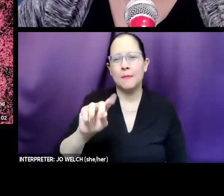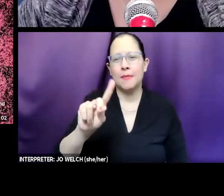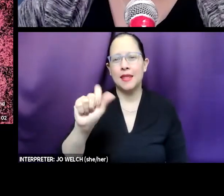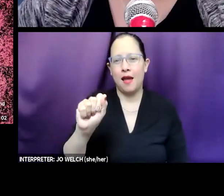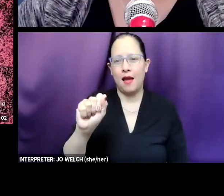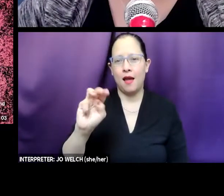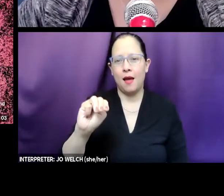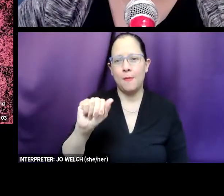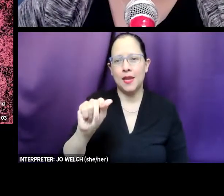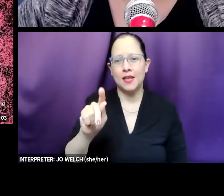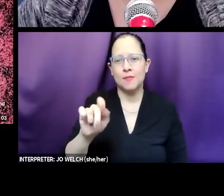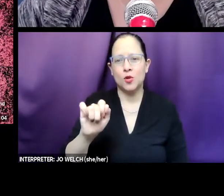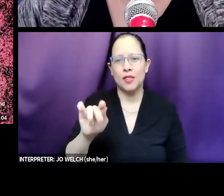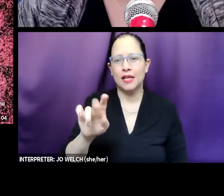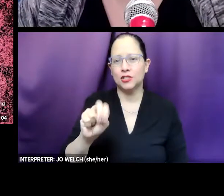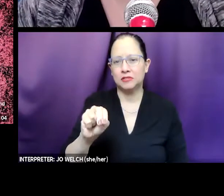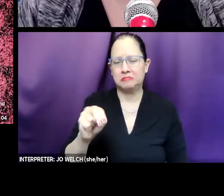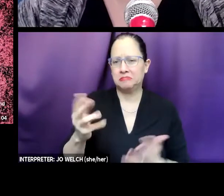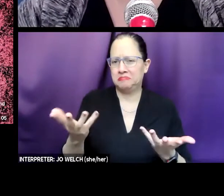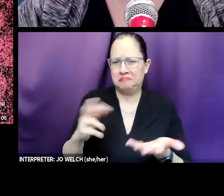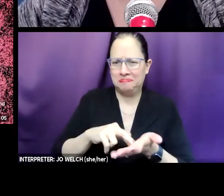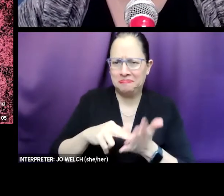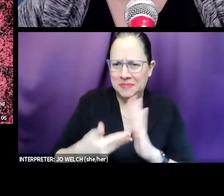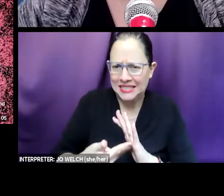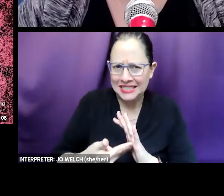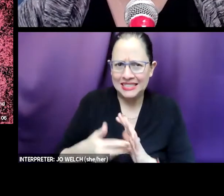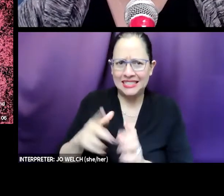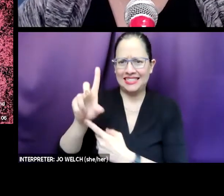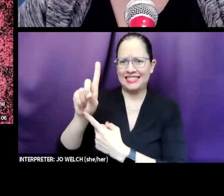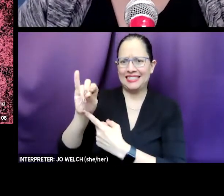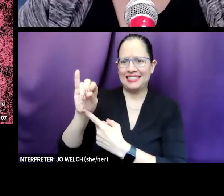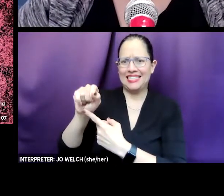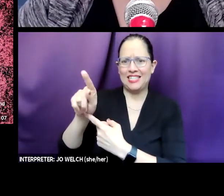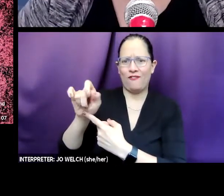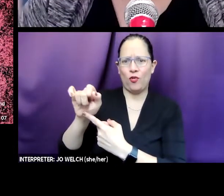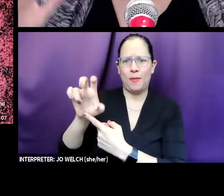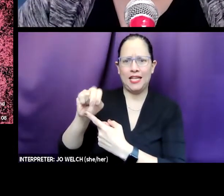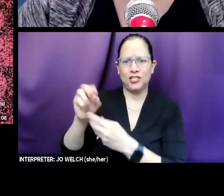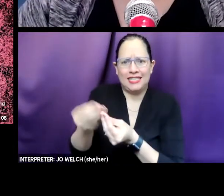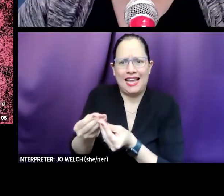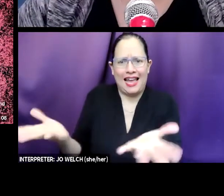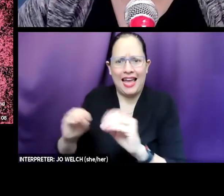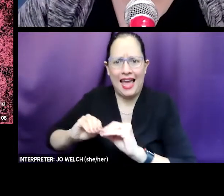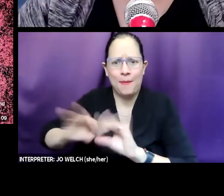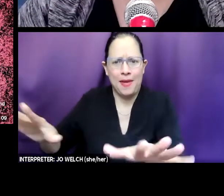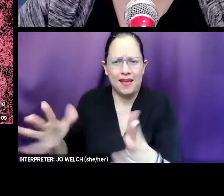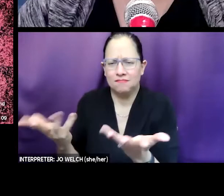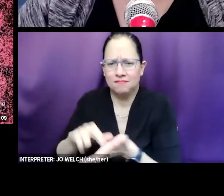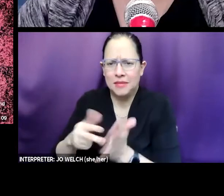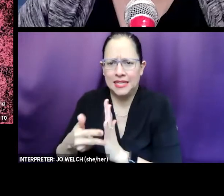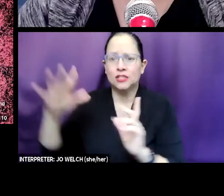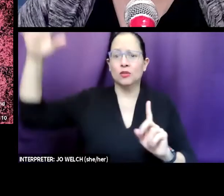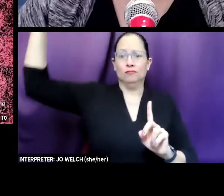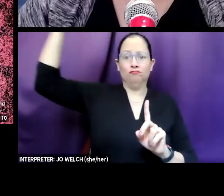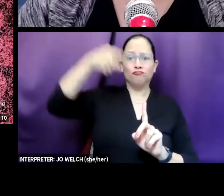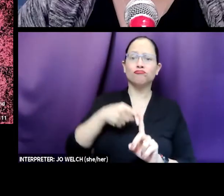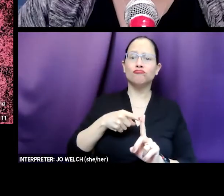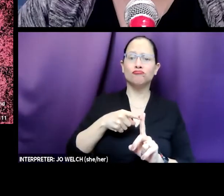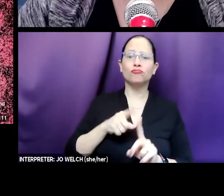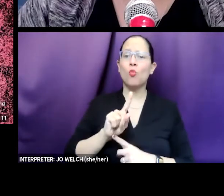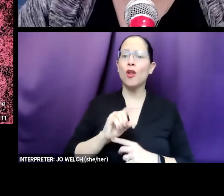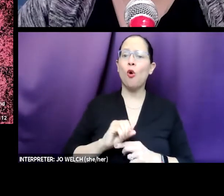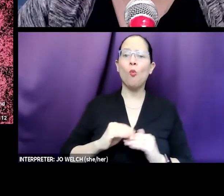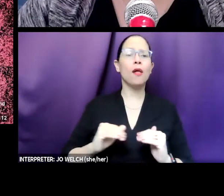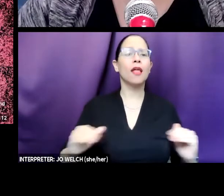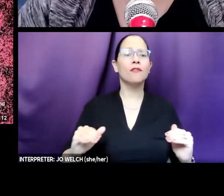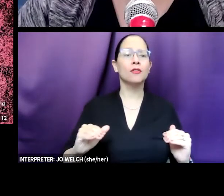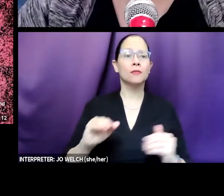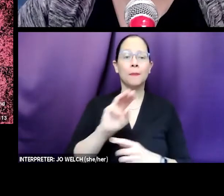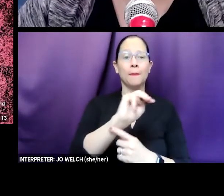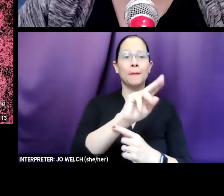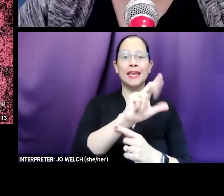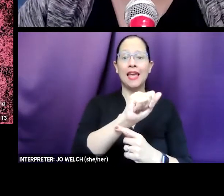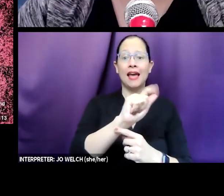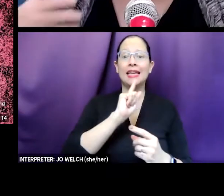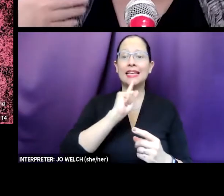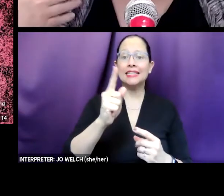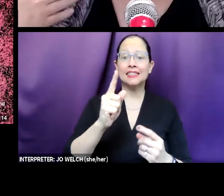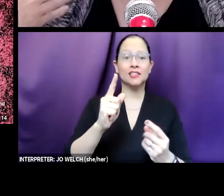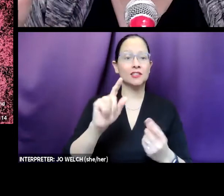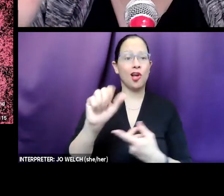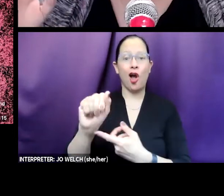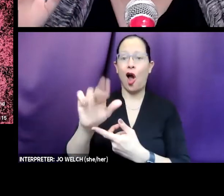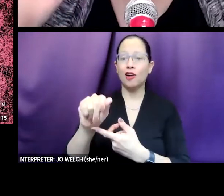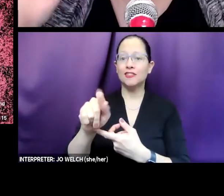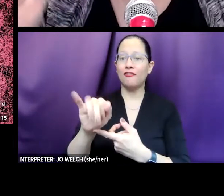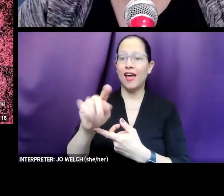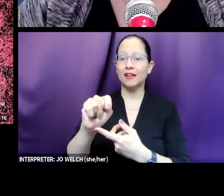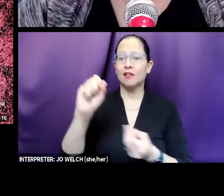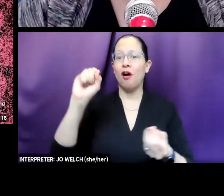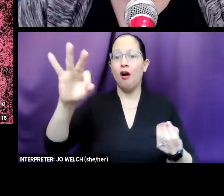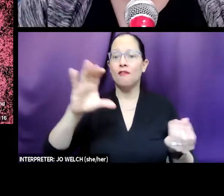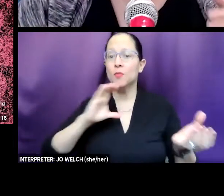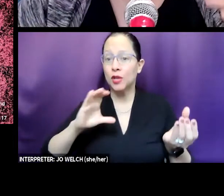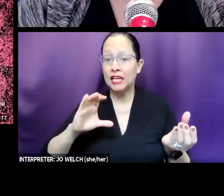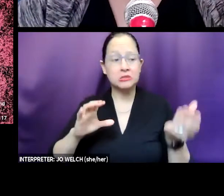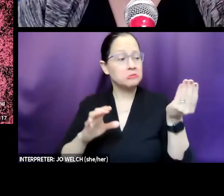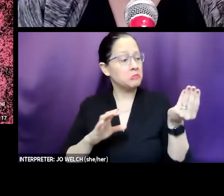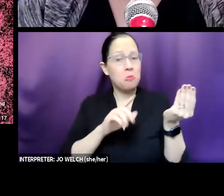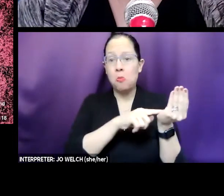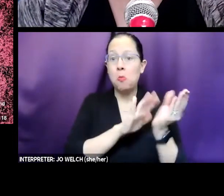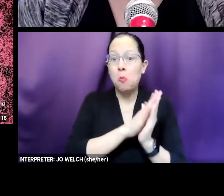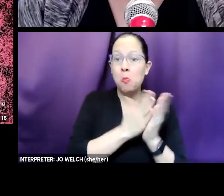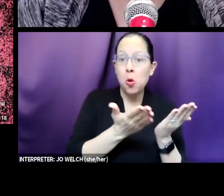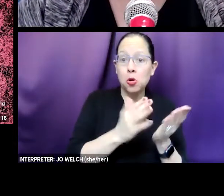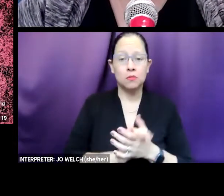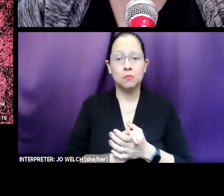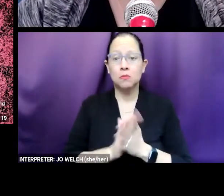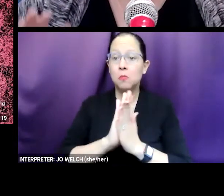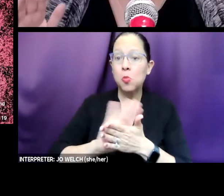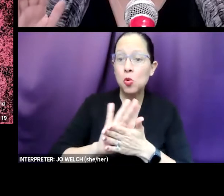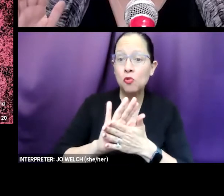So what do we mean when we talk about media manipulation disinformation campaigns. Well first than a very common one on one, as part of the definition media is an artifact of communication so could be a book, could be a movie, could be a JPEG could be